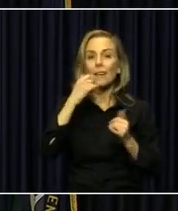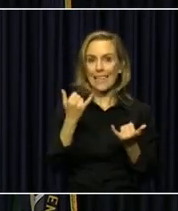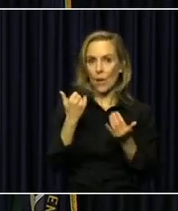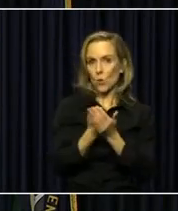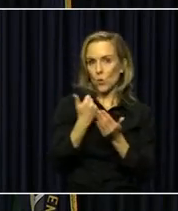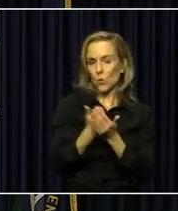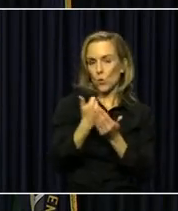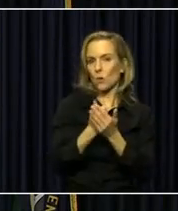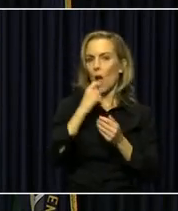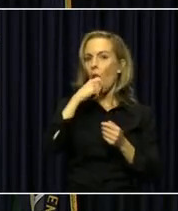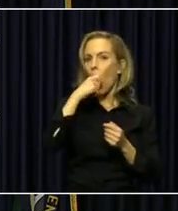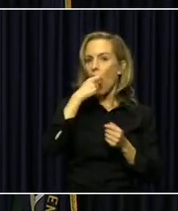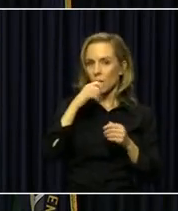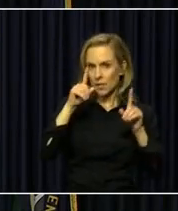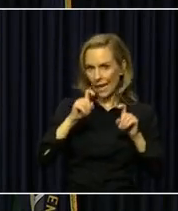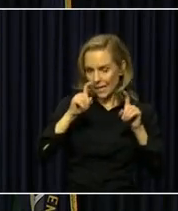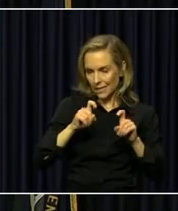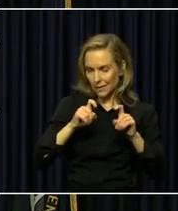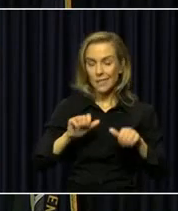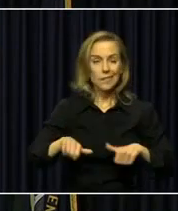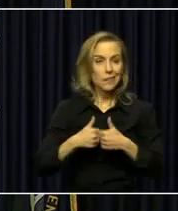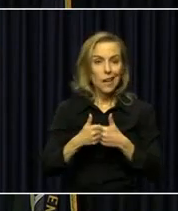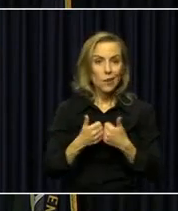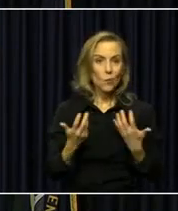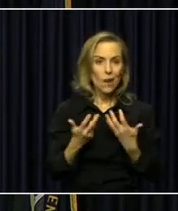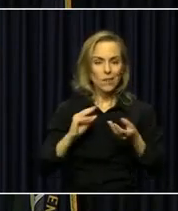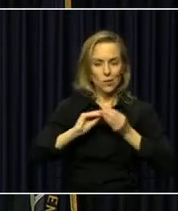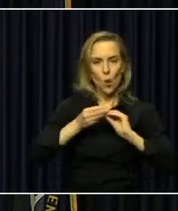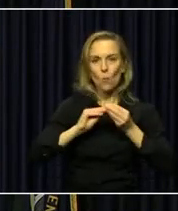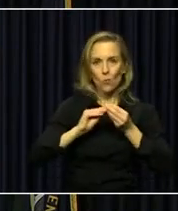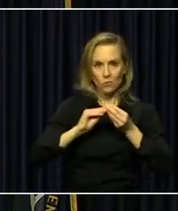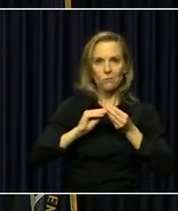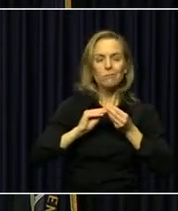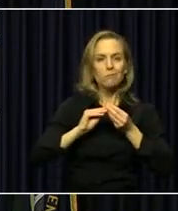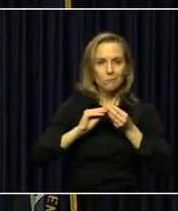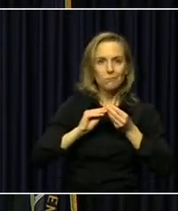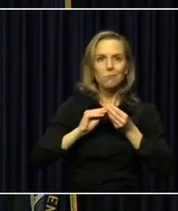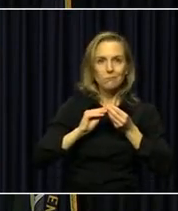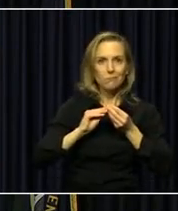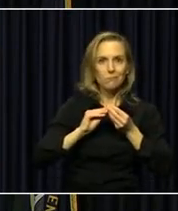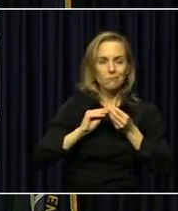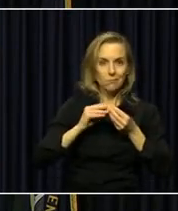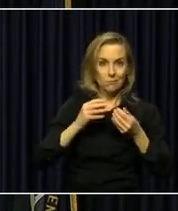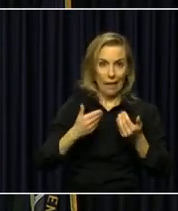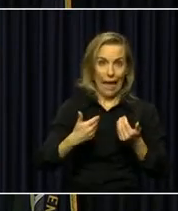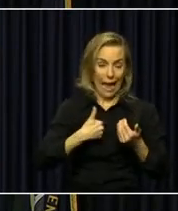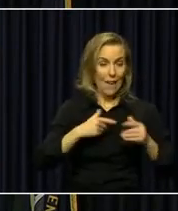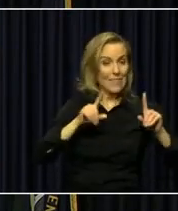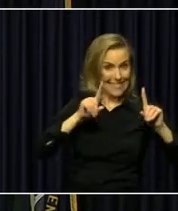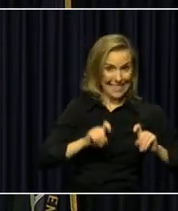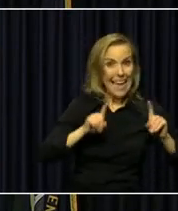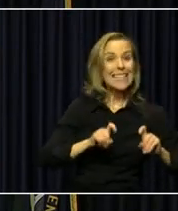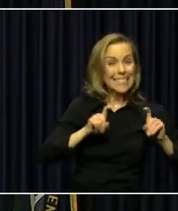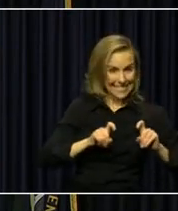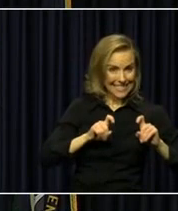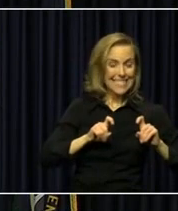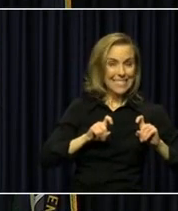OBVIOUSLY THE 1514 DAYS. YOU CAN CALL OUR NUMBERS EVERY DAY. OUT BUT ON AVAILABILITY OF SWABS